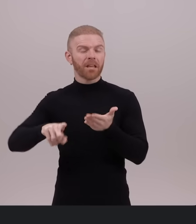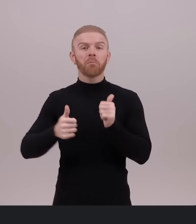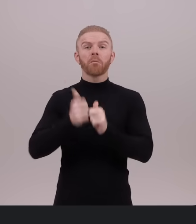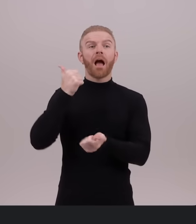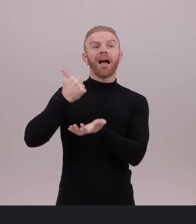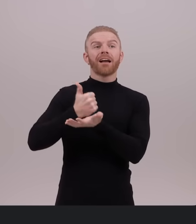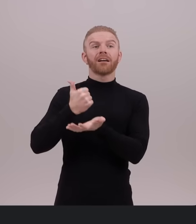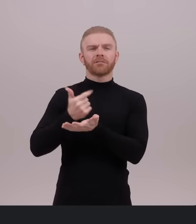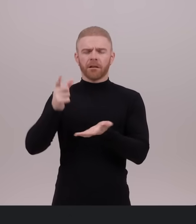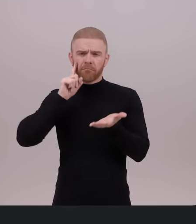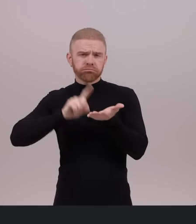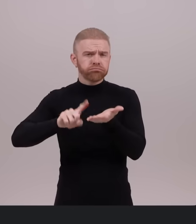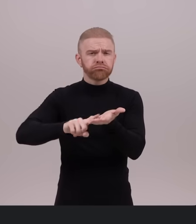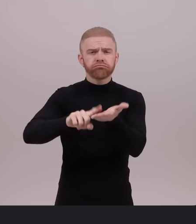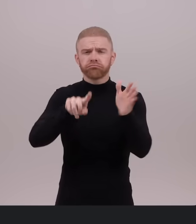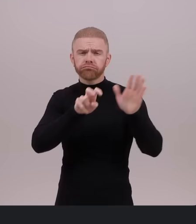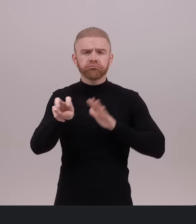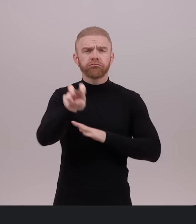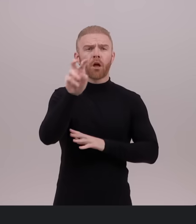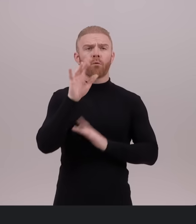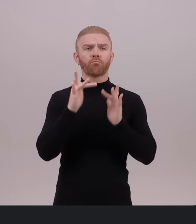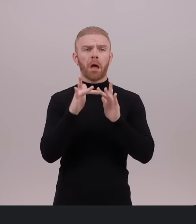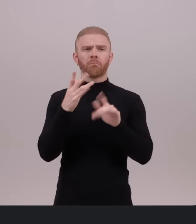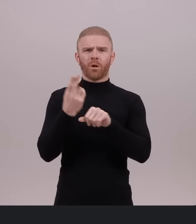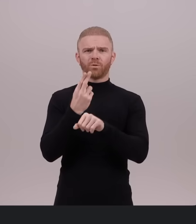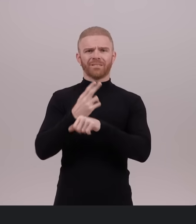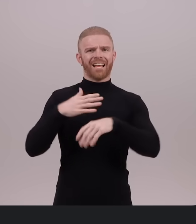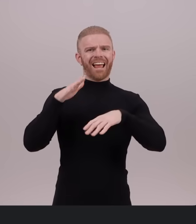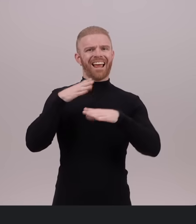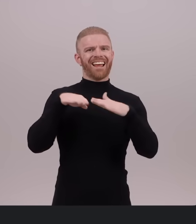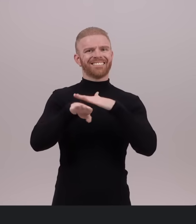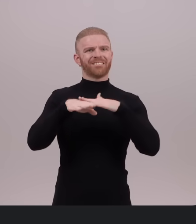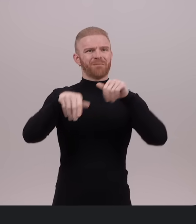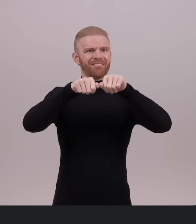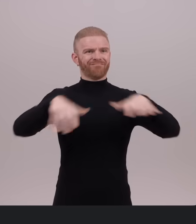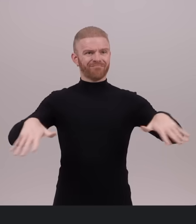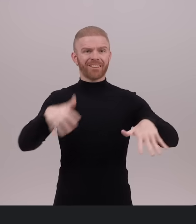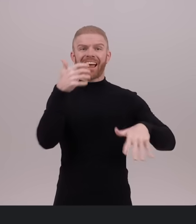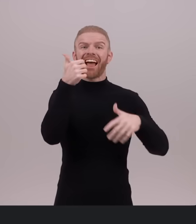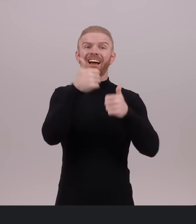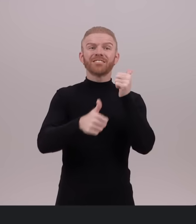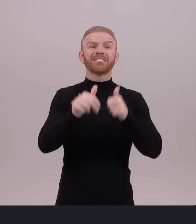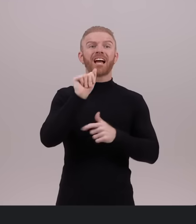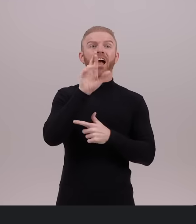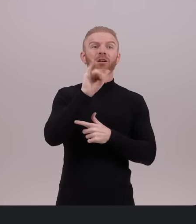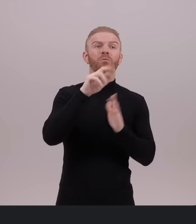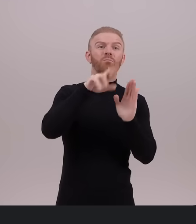the accessibility tree, every ARIA role or label that you optimize doesn't just help a human;